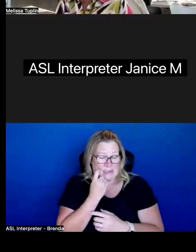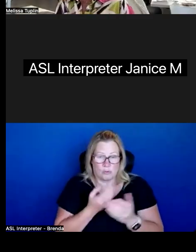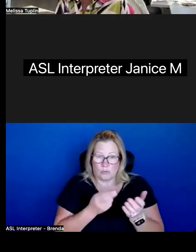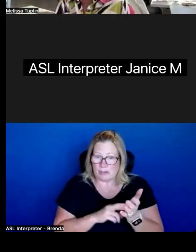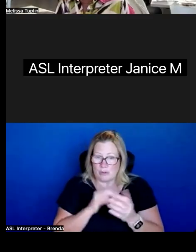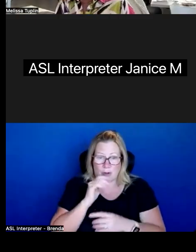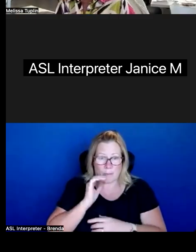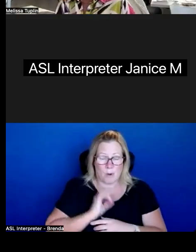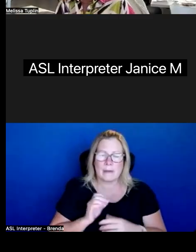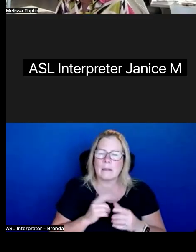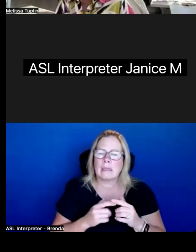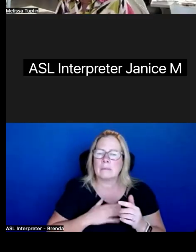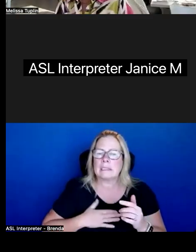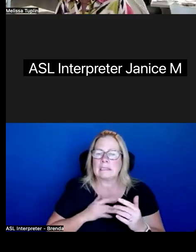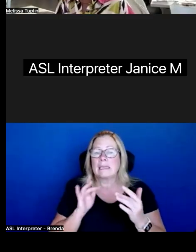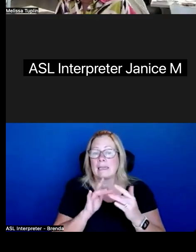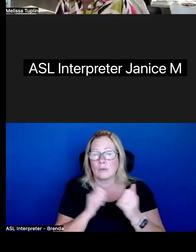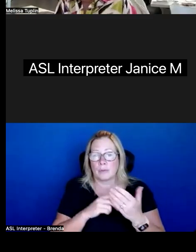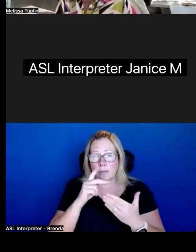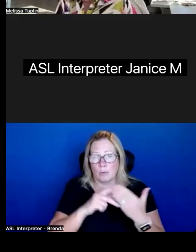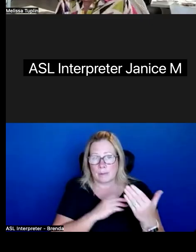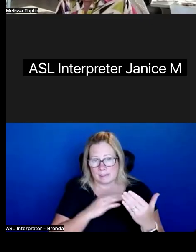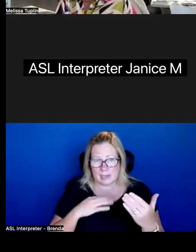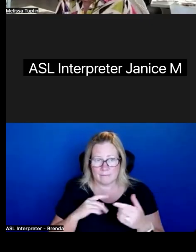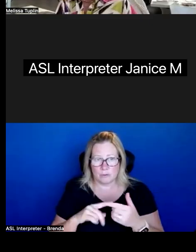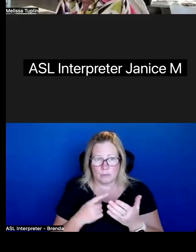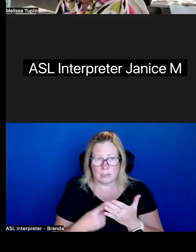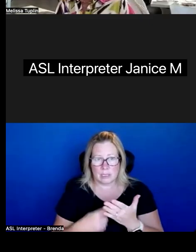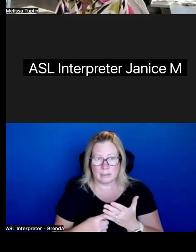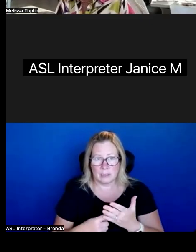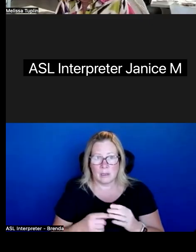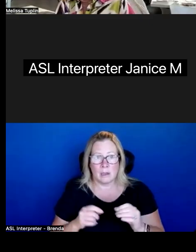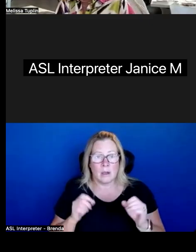please reach out to program staff to discuss. We will likely still have you submit a Letter